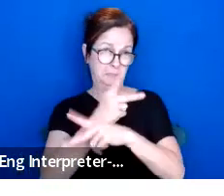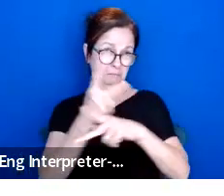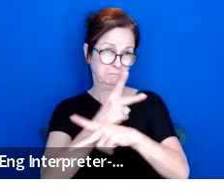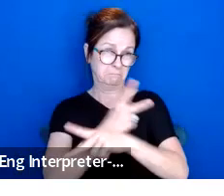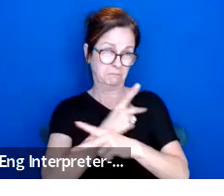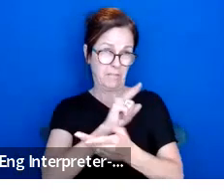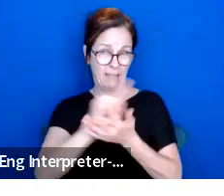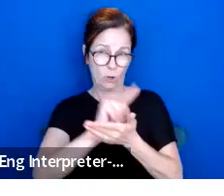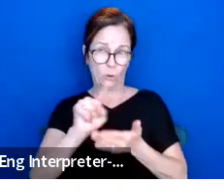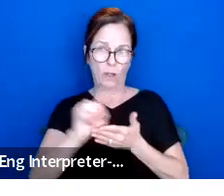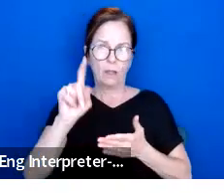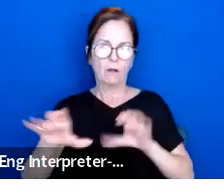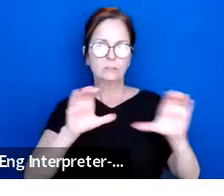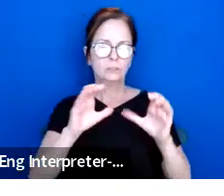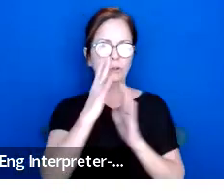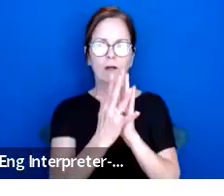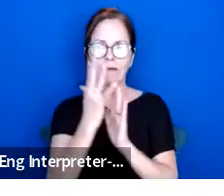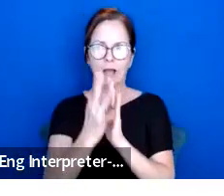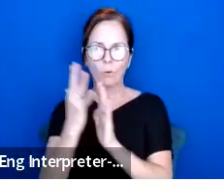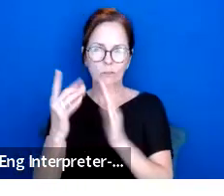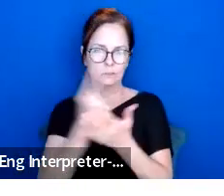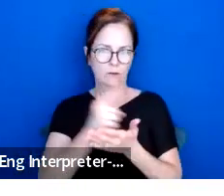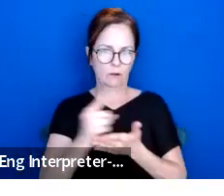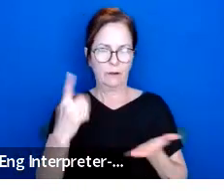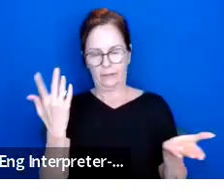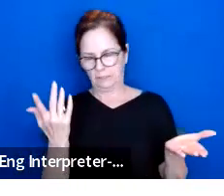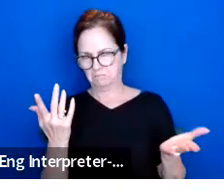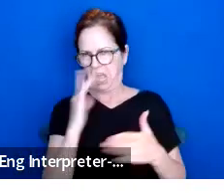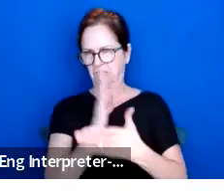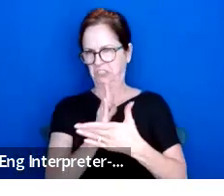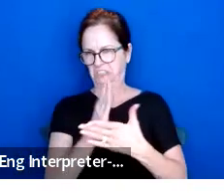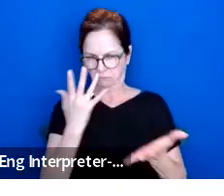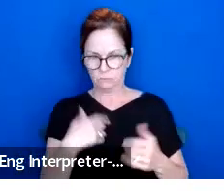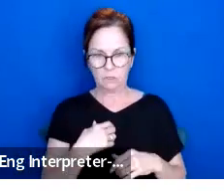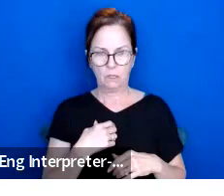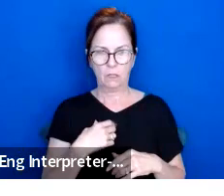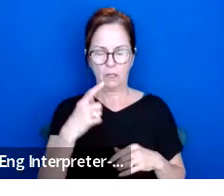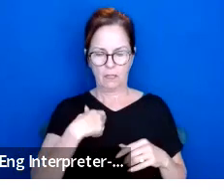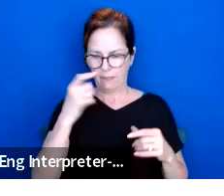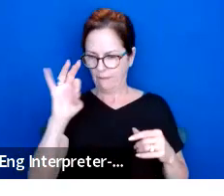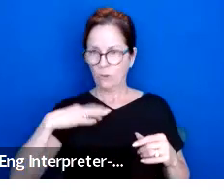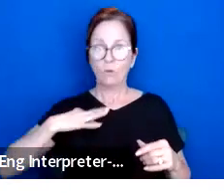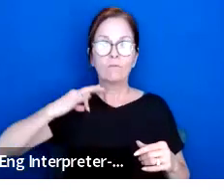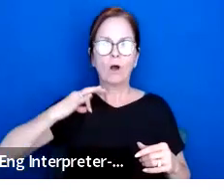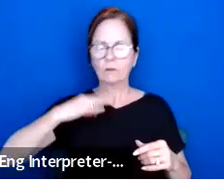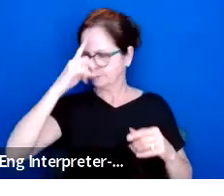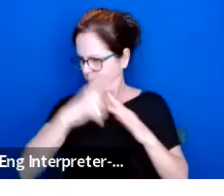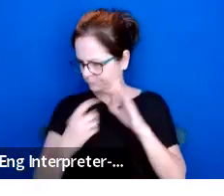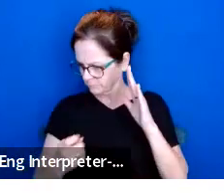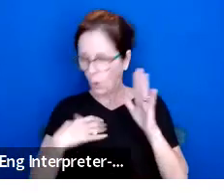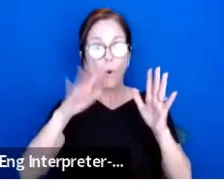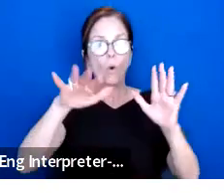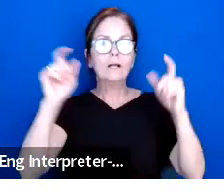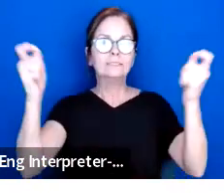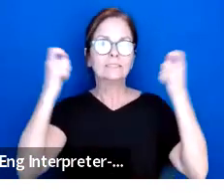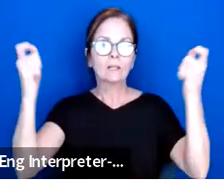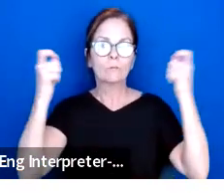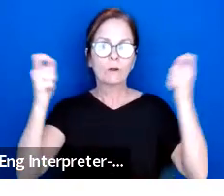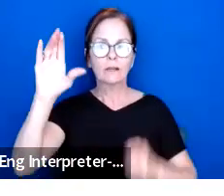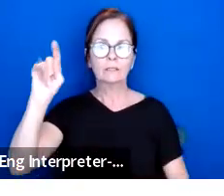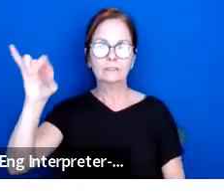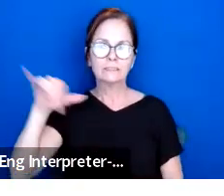But let's say you volunteer for. I just forgot. Celebrate City, which in a, in a big spring activity are out there for 10 h.